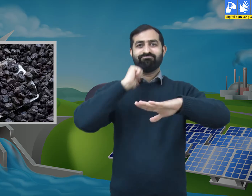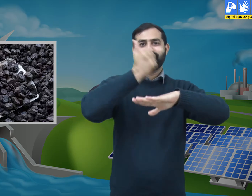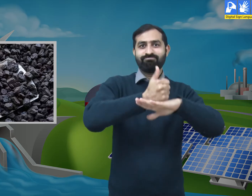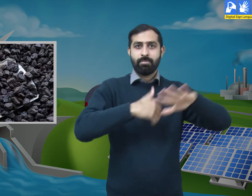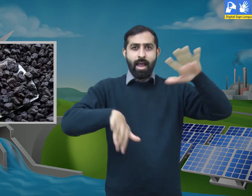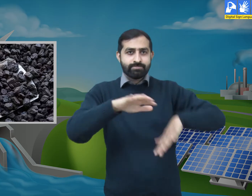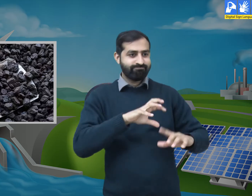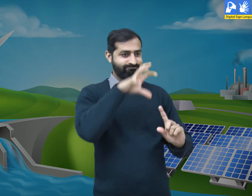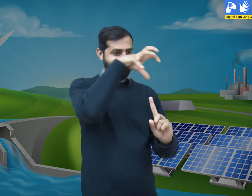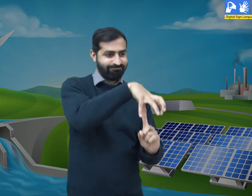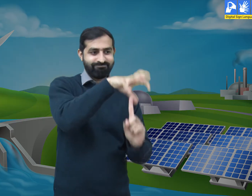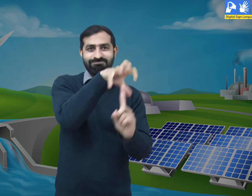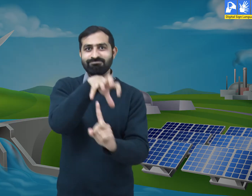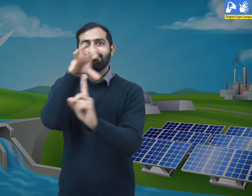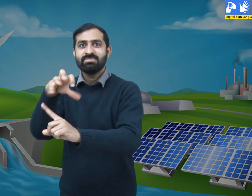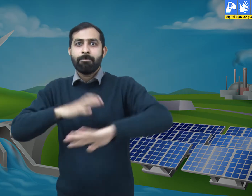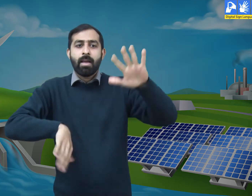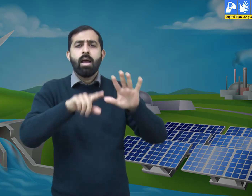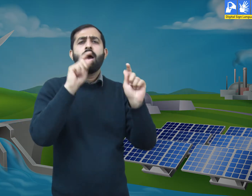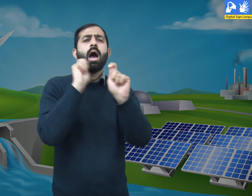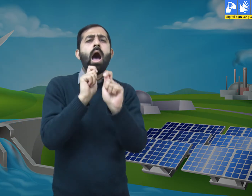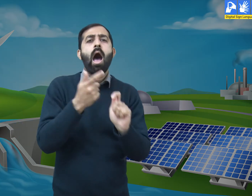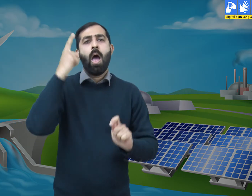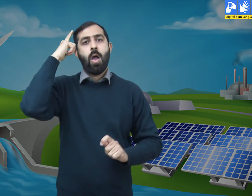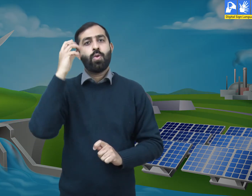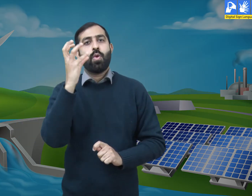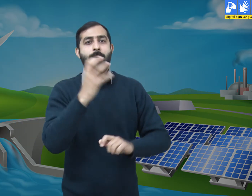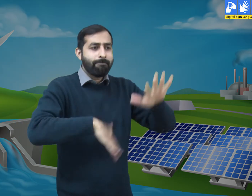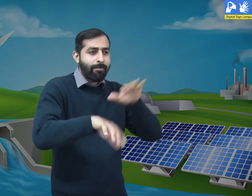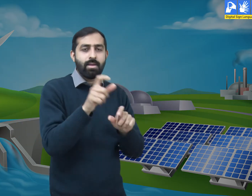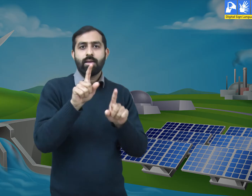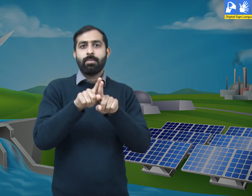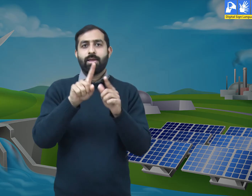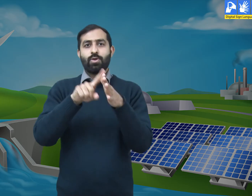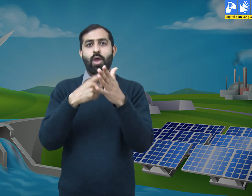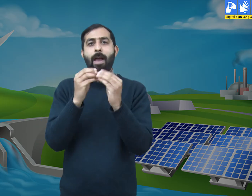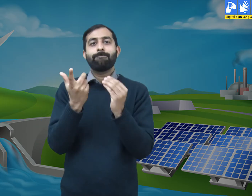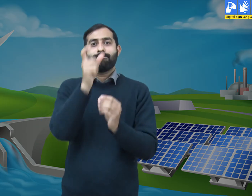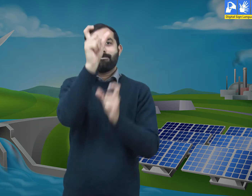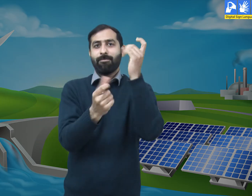Industrialization increased the mining of coal.